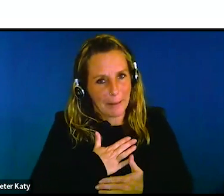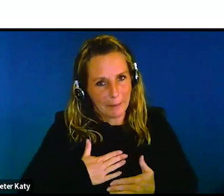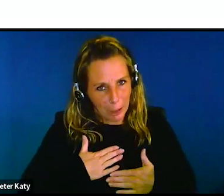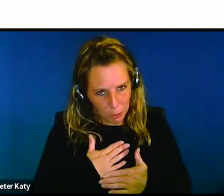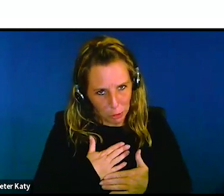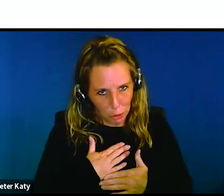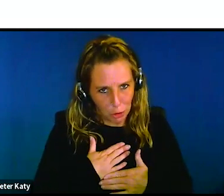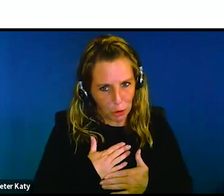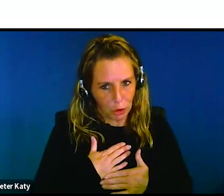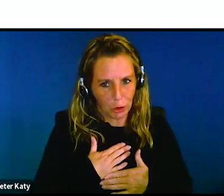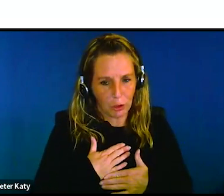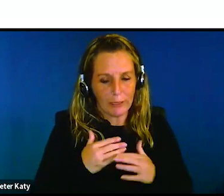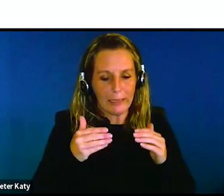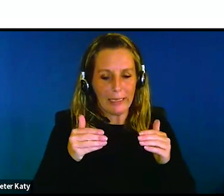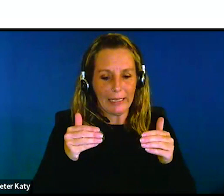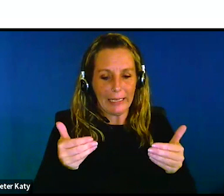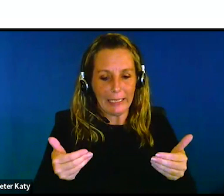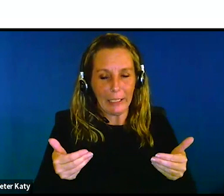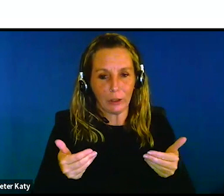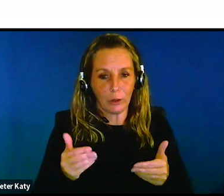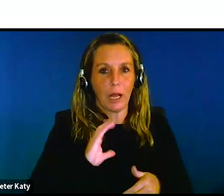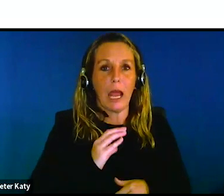to introduce our guest presenters